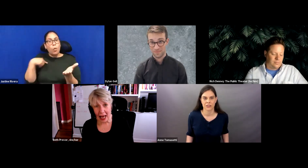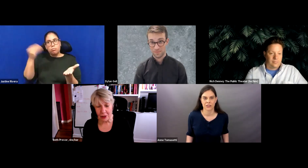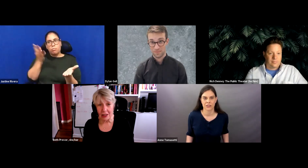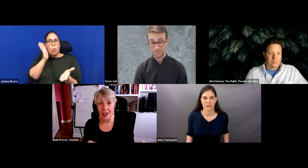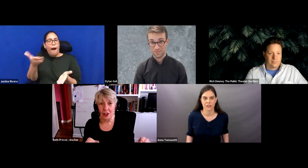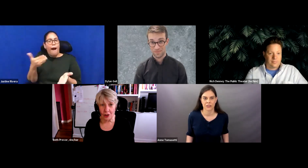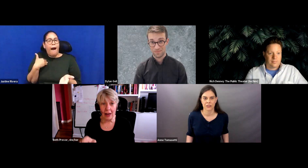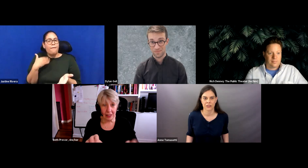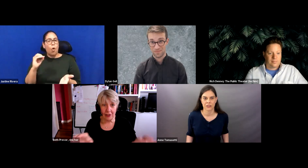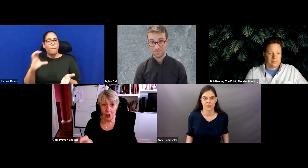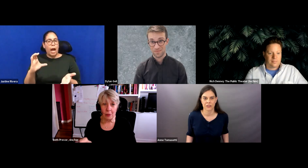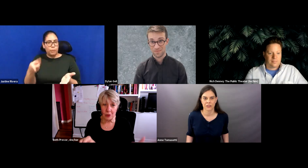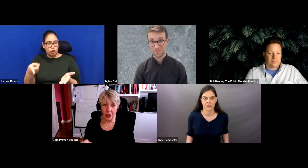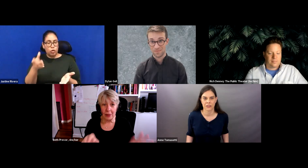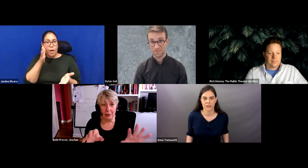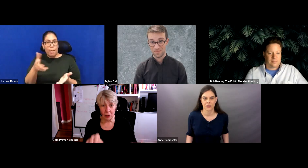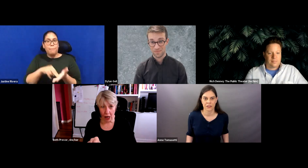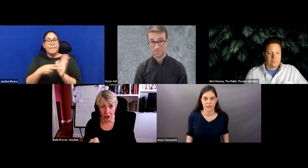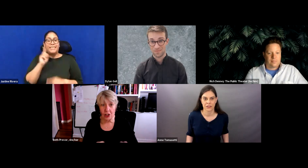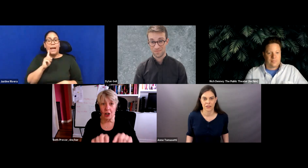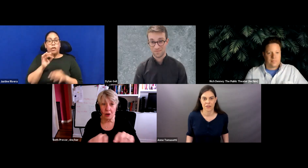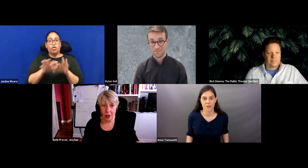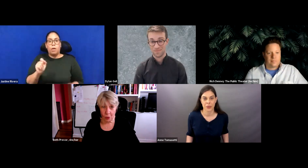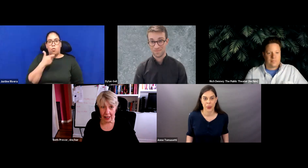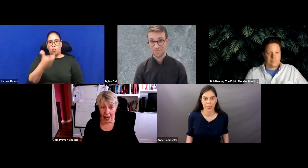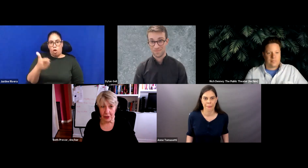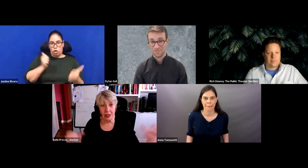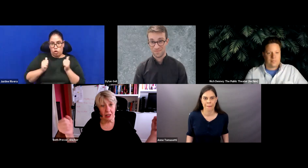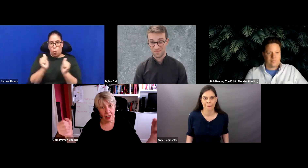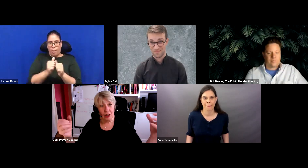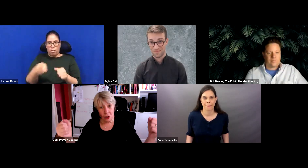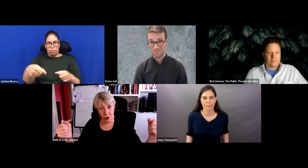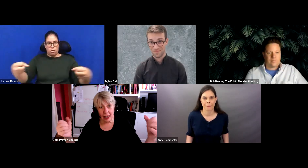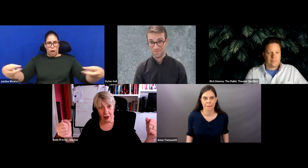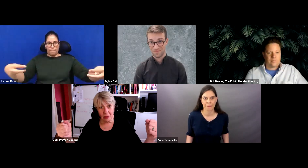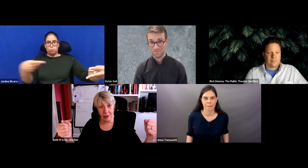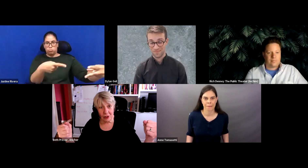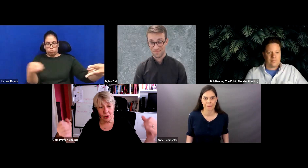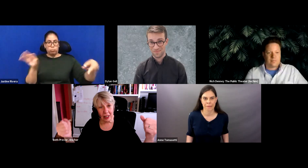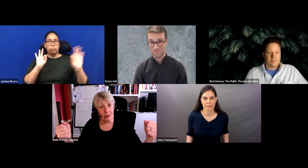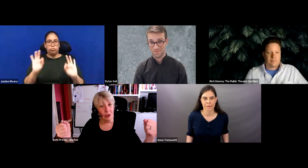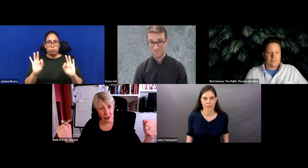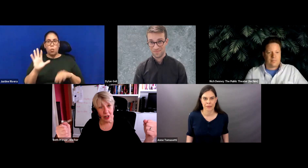captioned. So now the Deaf interpreters were going to be able to watch the show with captions, do their dress